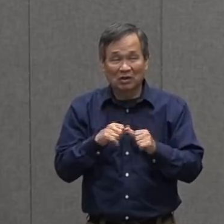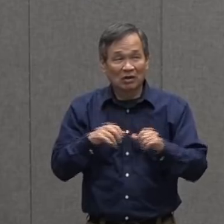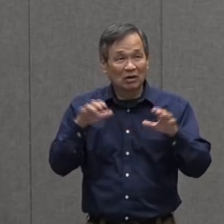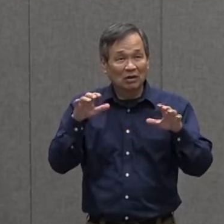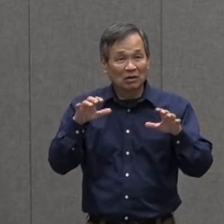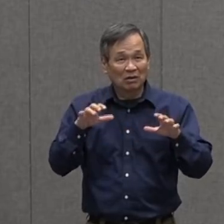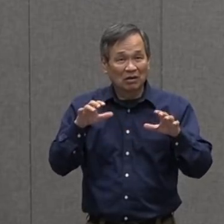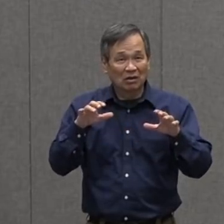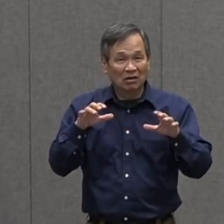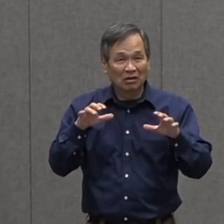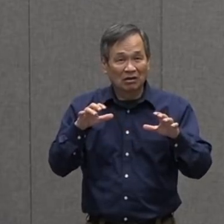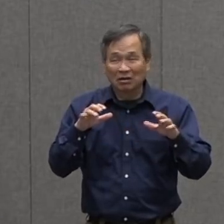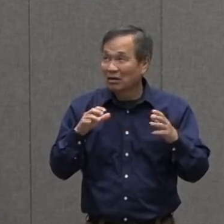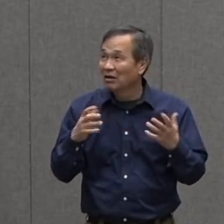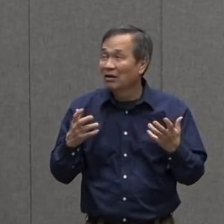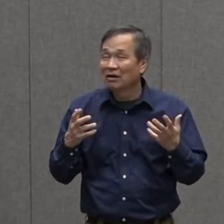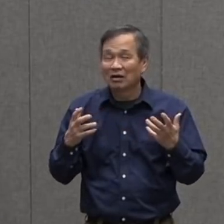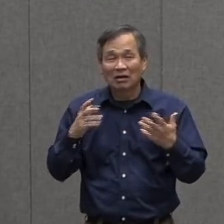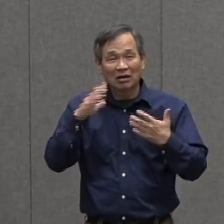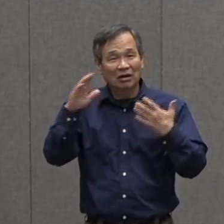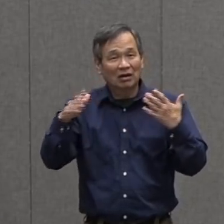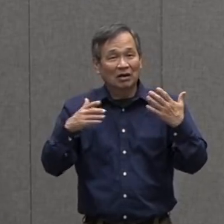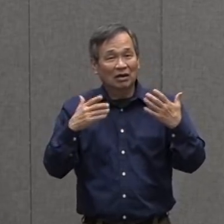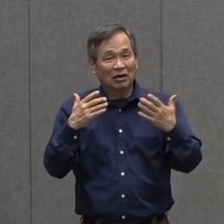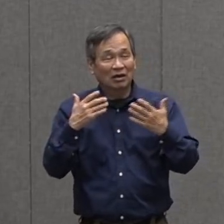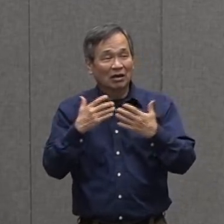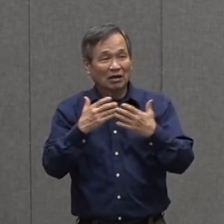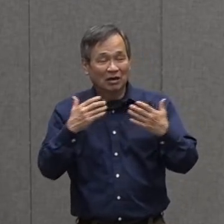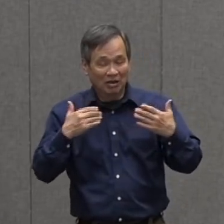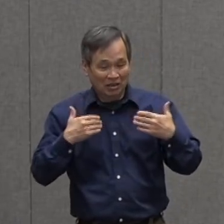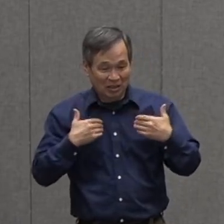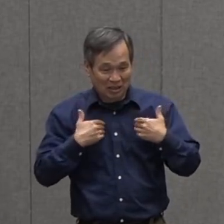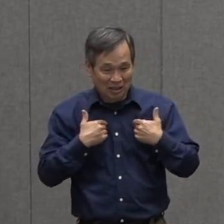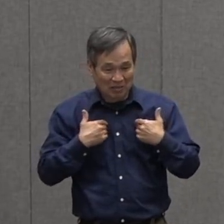"that all of the big wild creatures migrated.